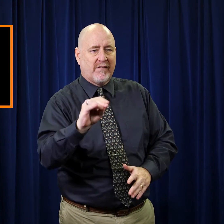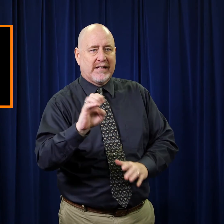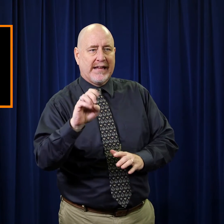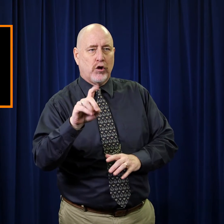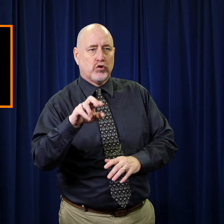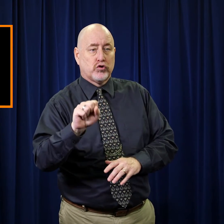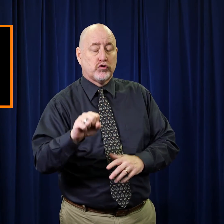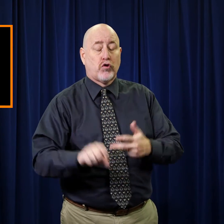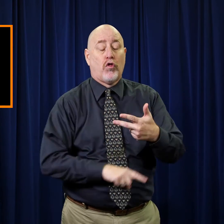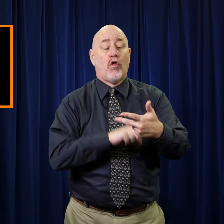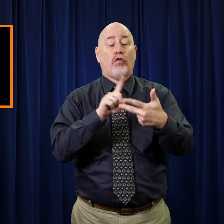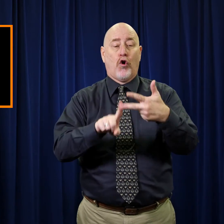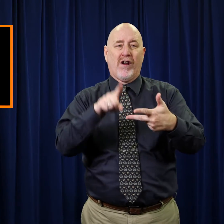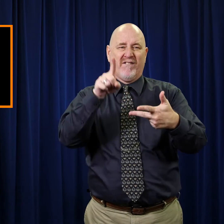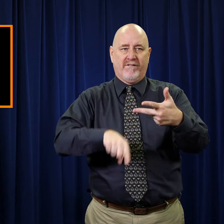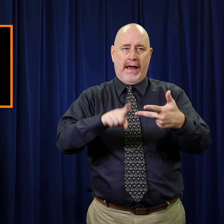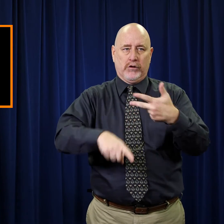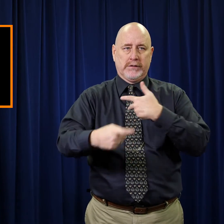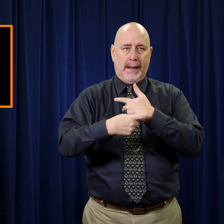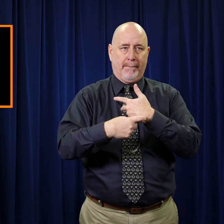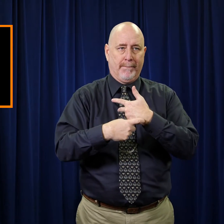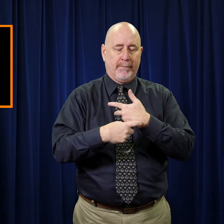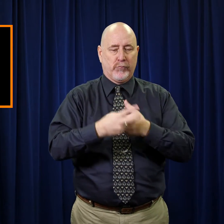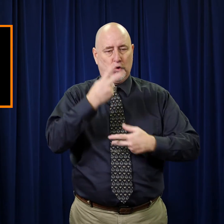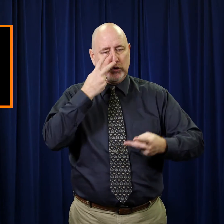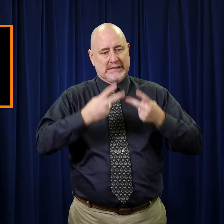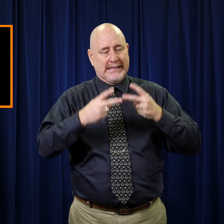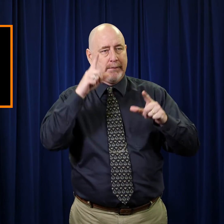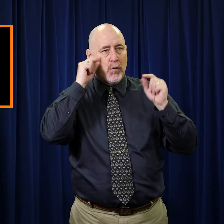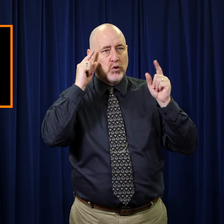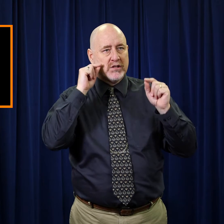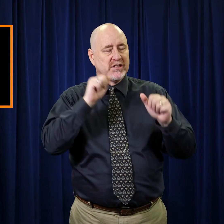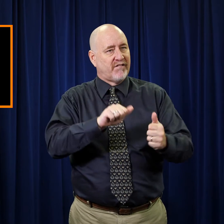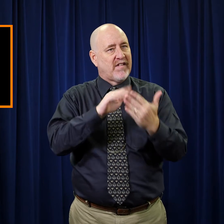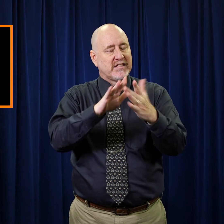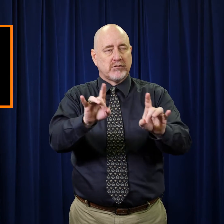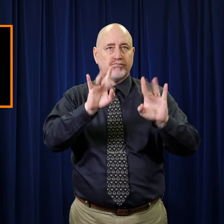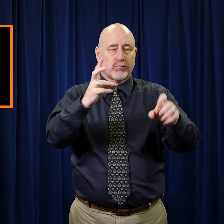with some help in this matter. The third one and the final time that you see Moses